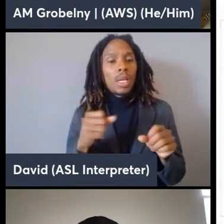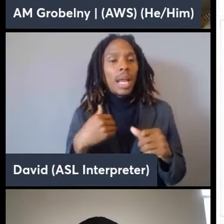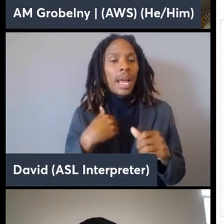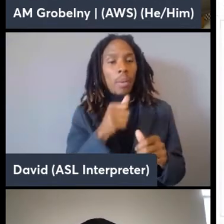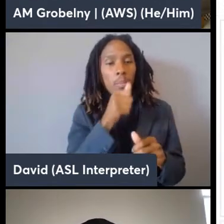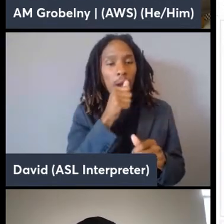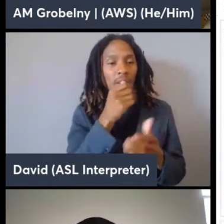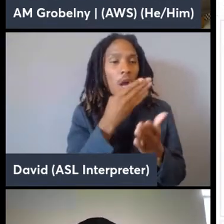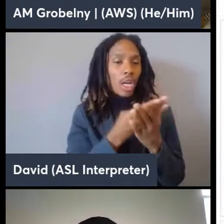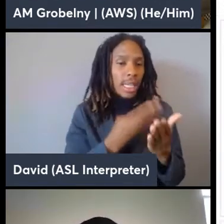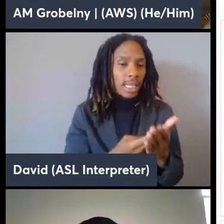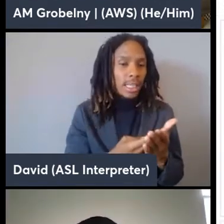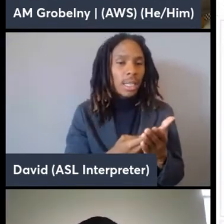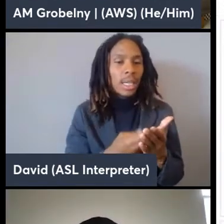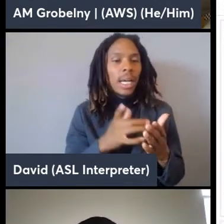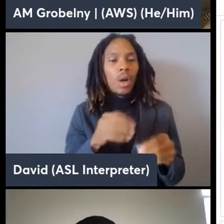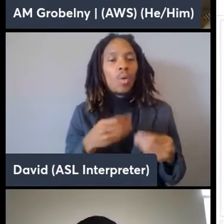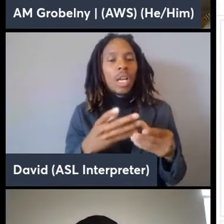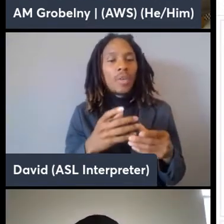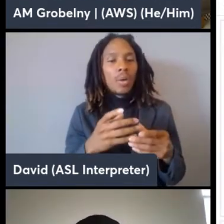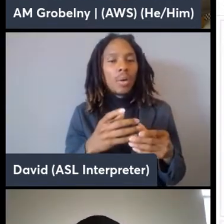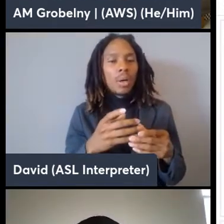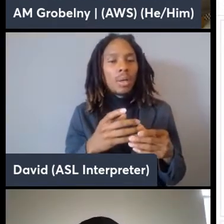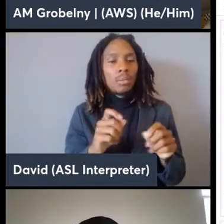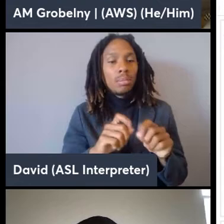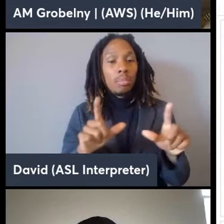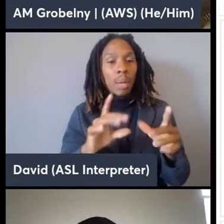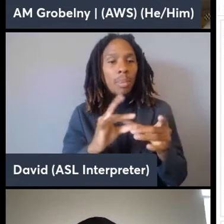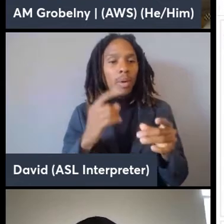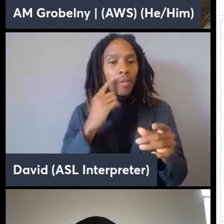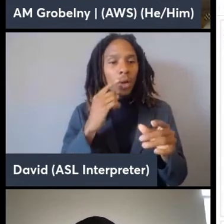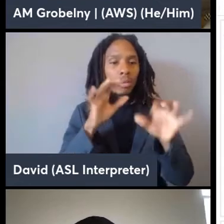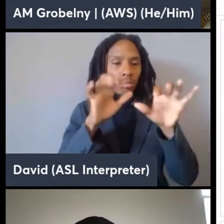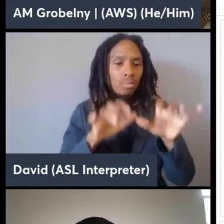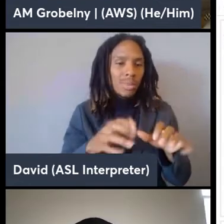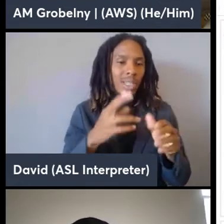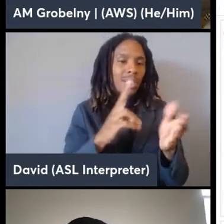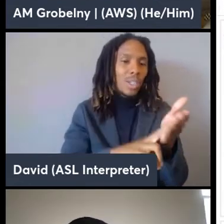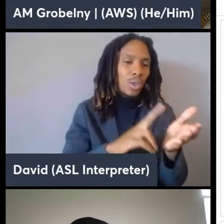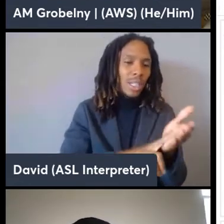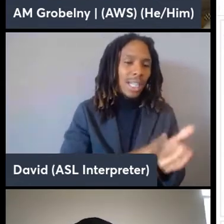It'll give you a popup for credentials. And after you authenticate it, you can keep using it